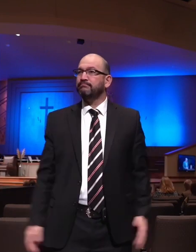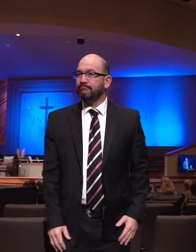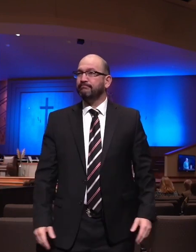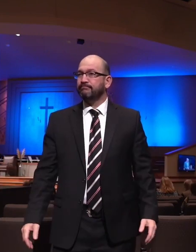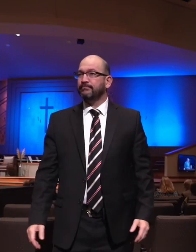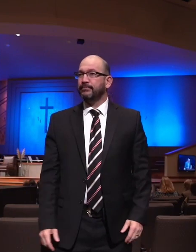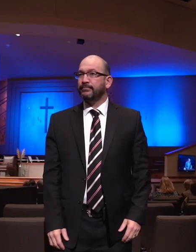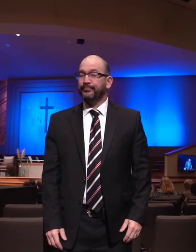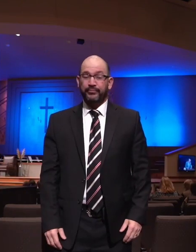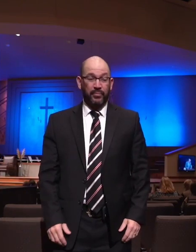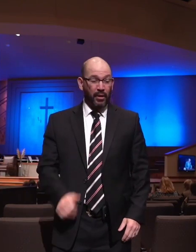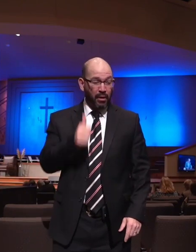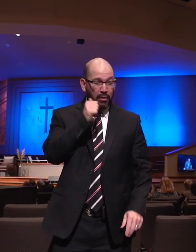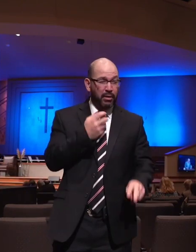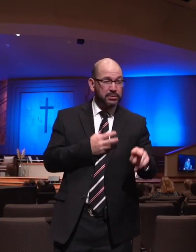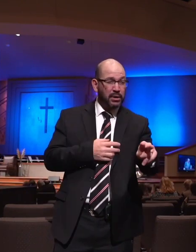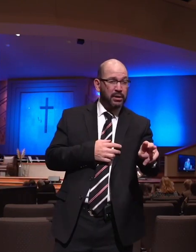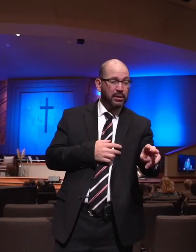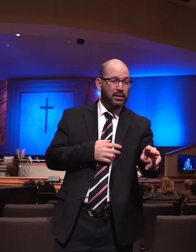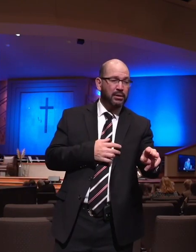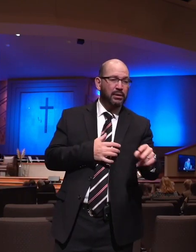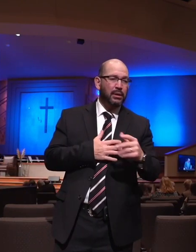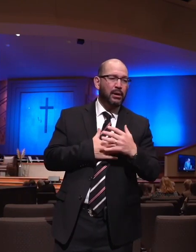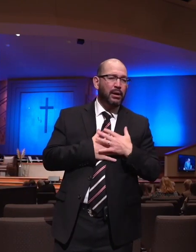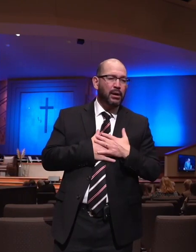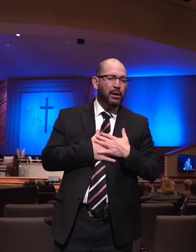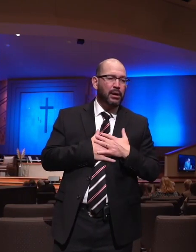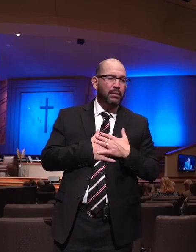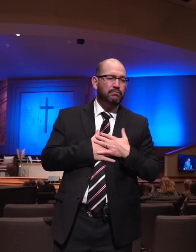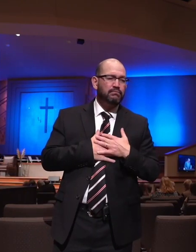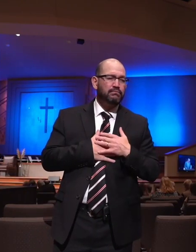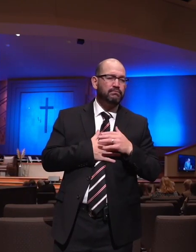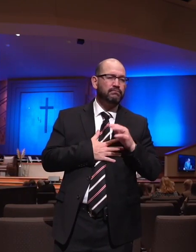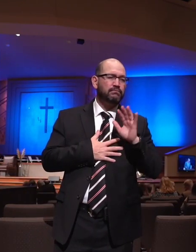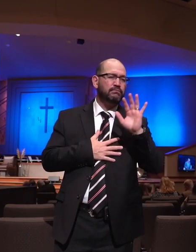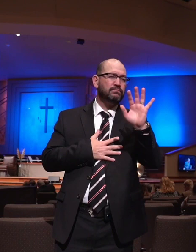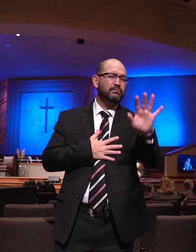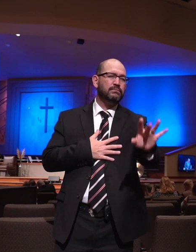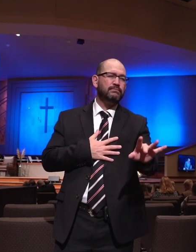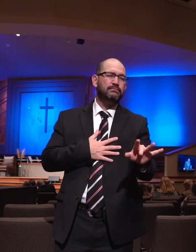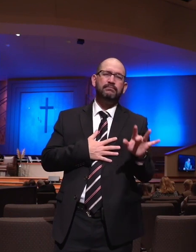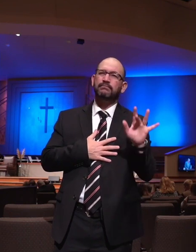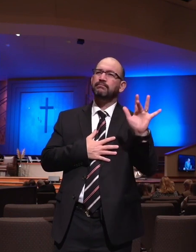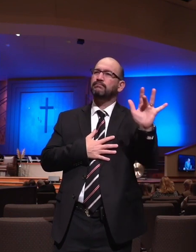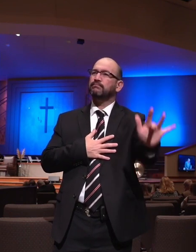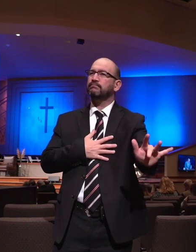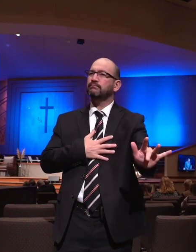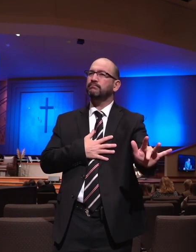she saw the need and she is concerned she says and the Syrians had gone out